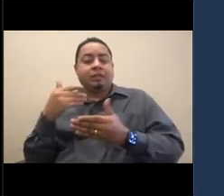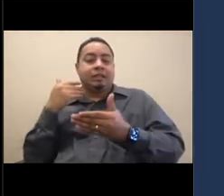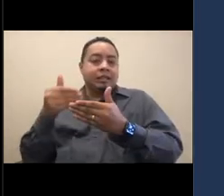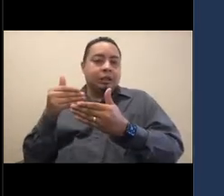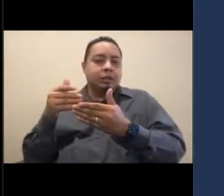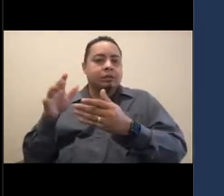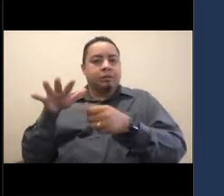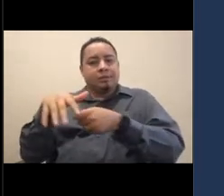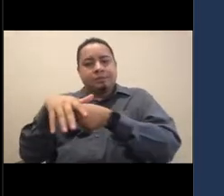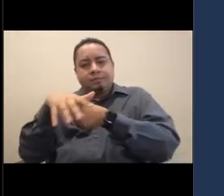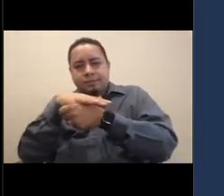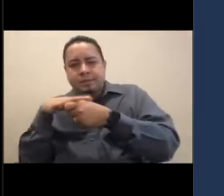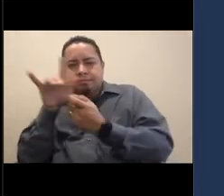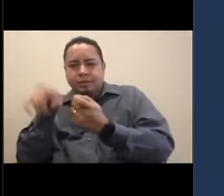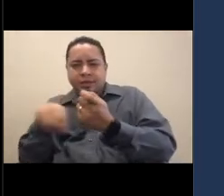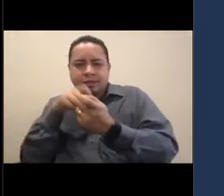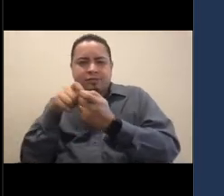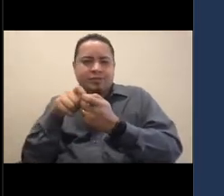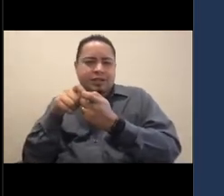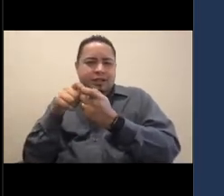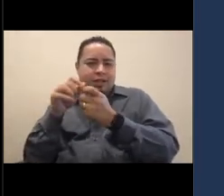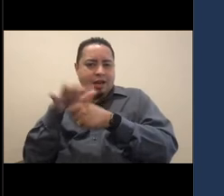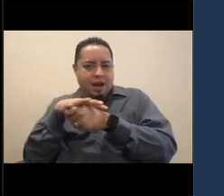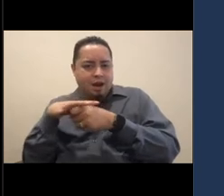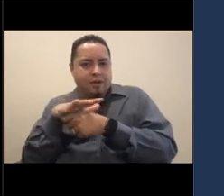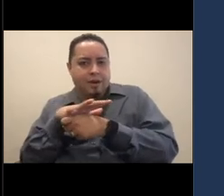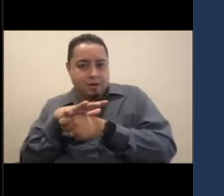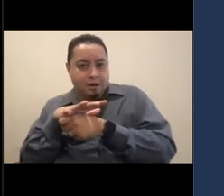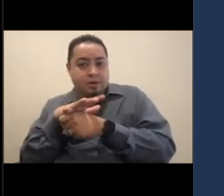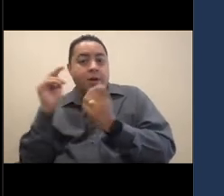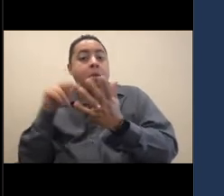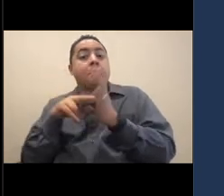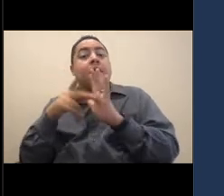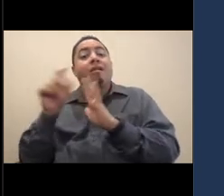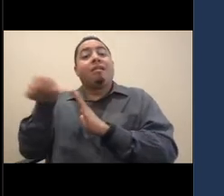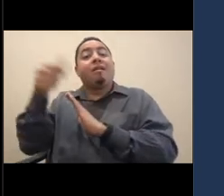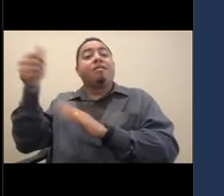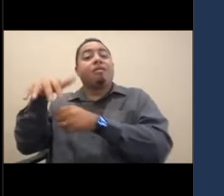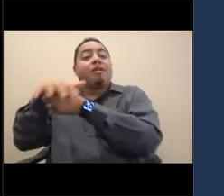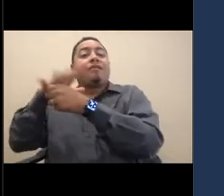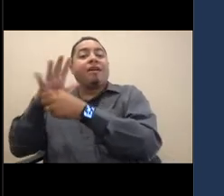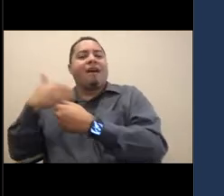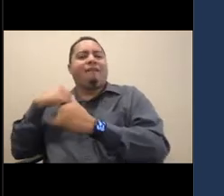so we had genetic lake trout brought to us from the Great Lakes.